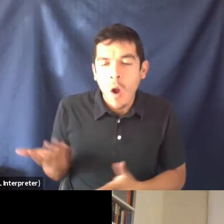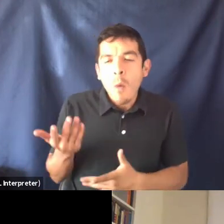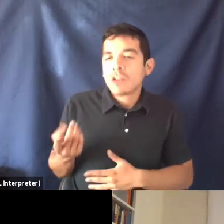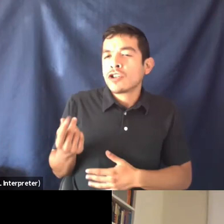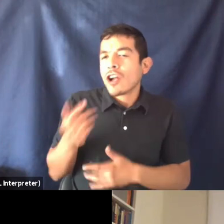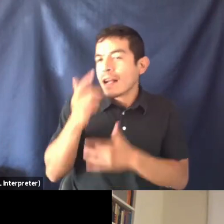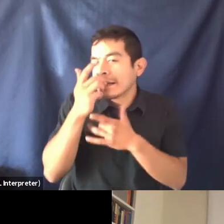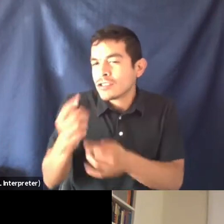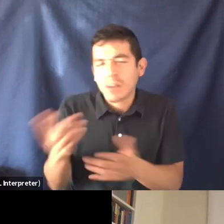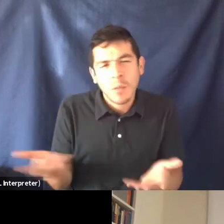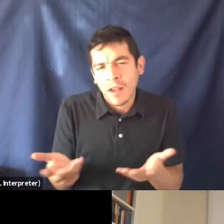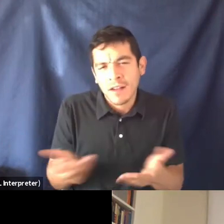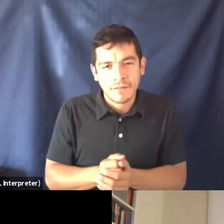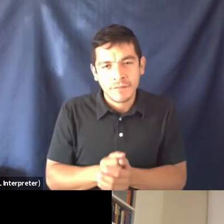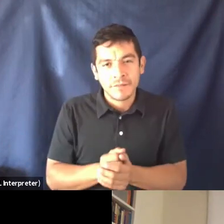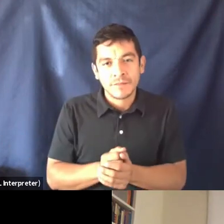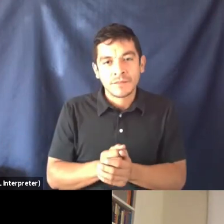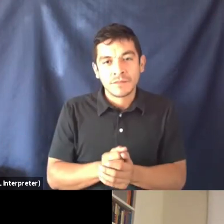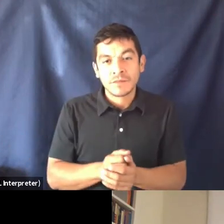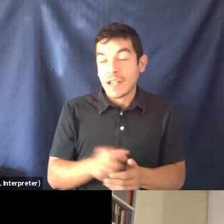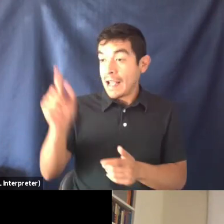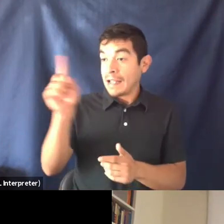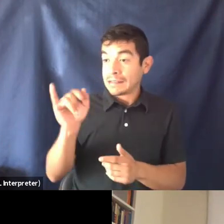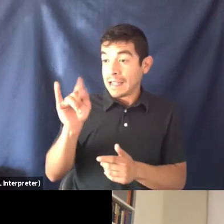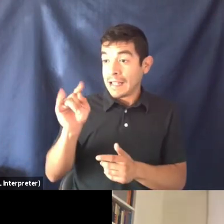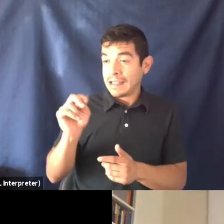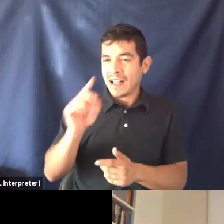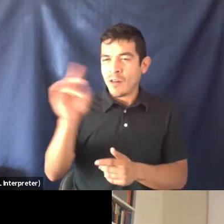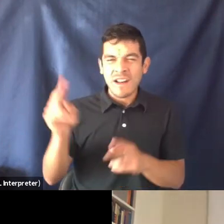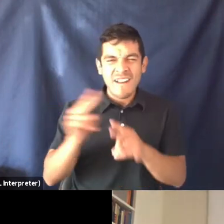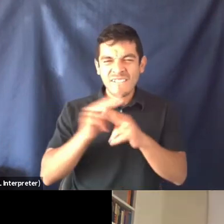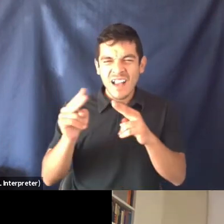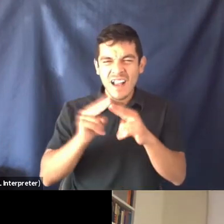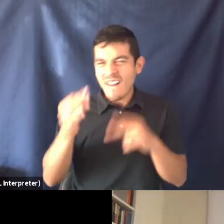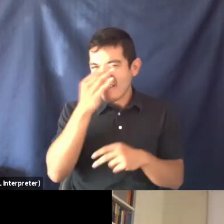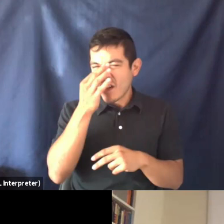And Zeytin was actually one of the very few dogs. She actually was one of the only ones